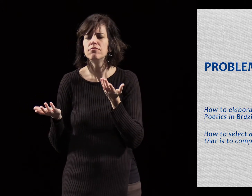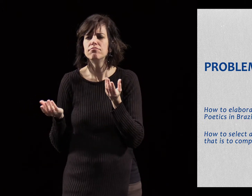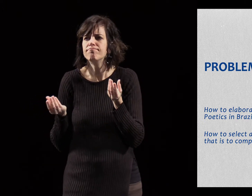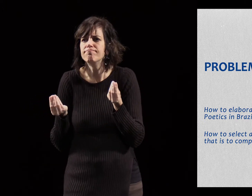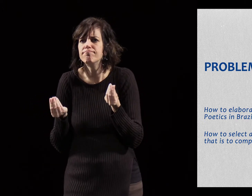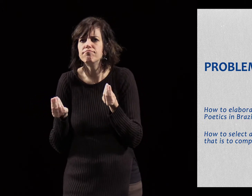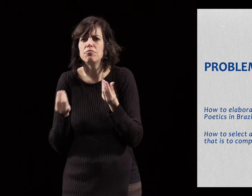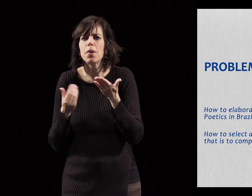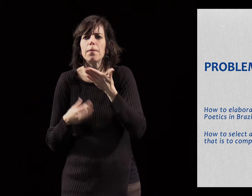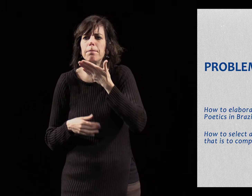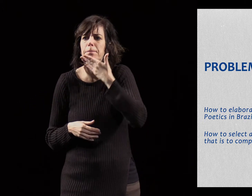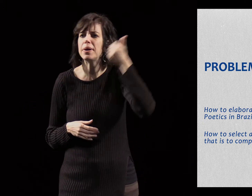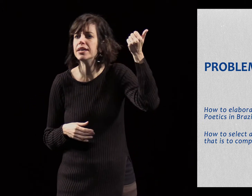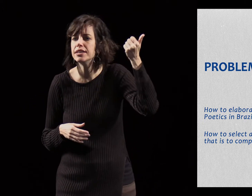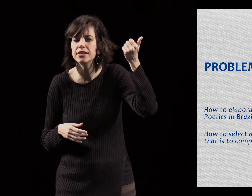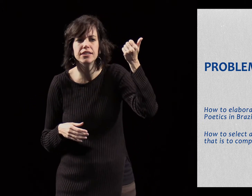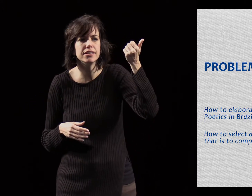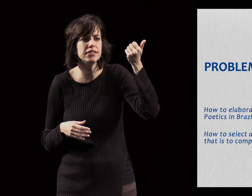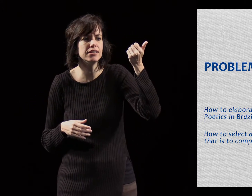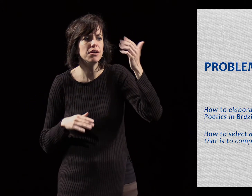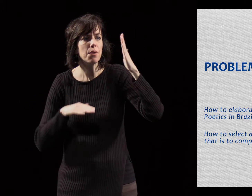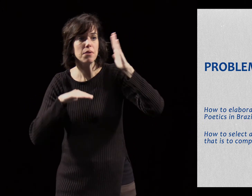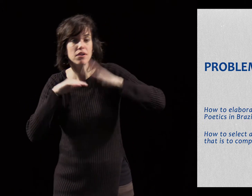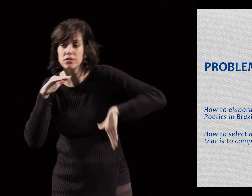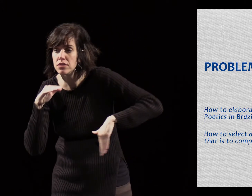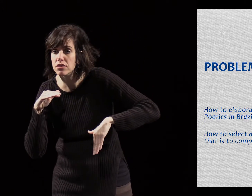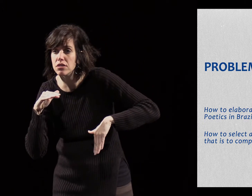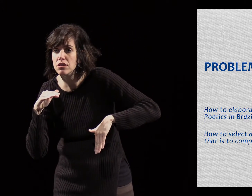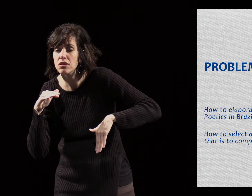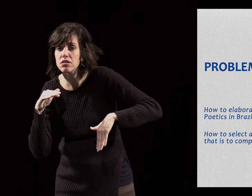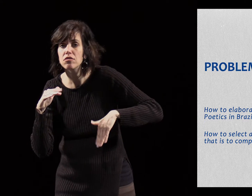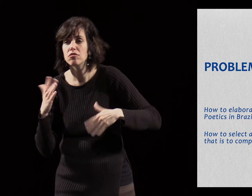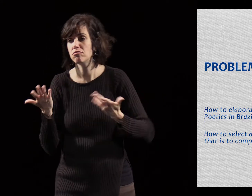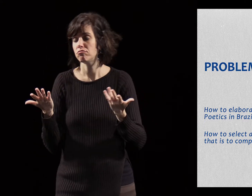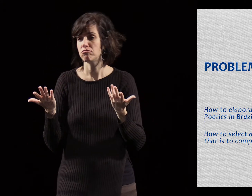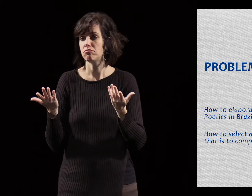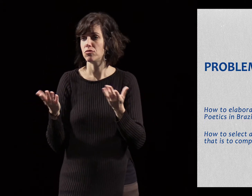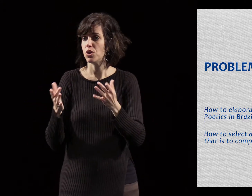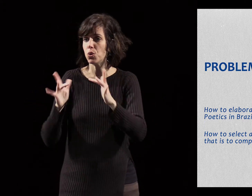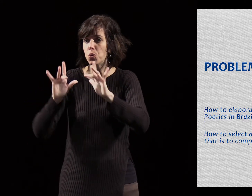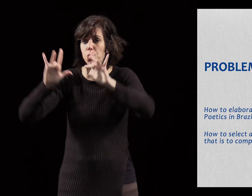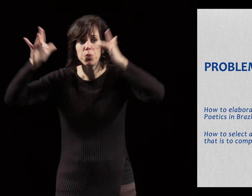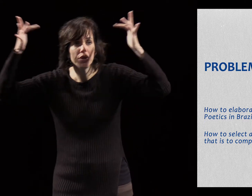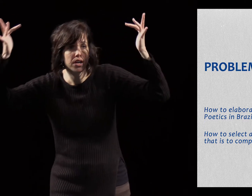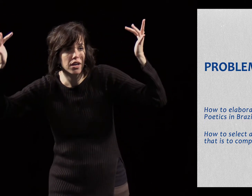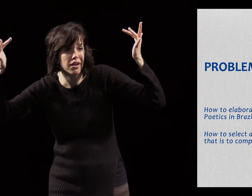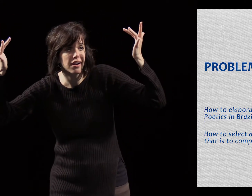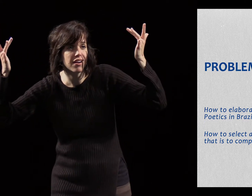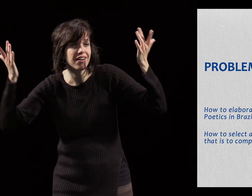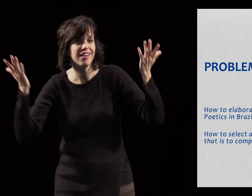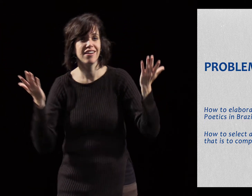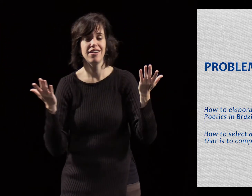How would you pick the best one? How do you decipher which ones are better than others? Are they brighter?